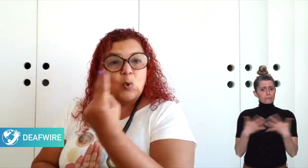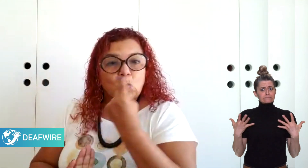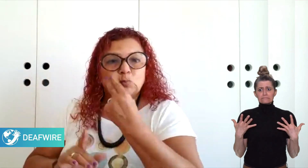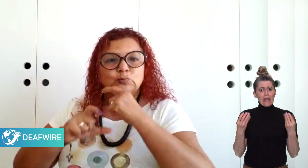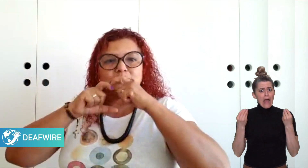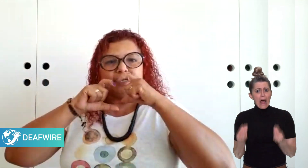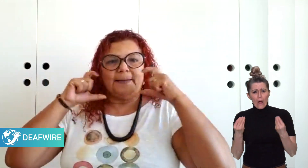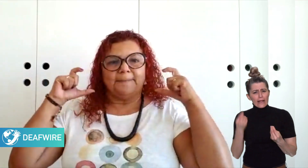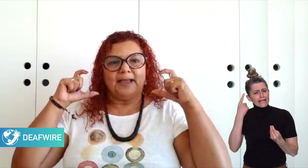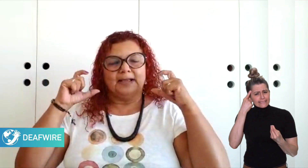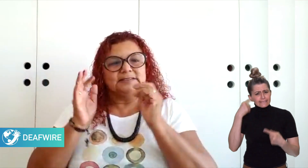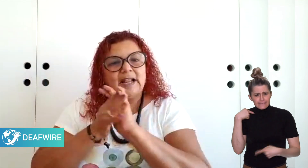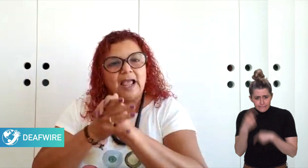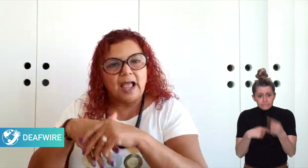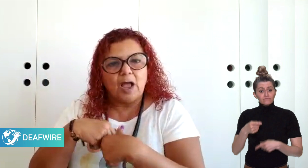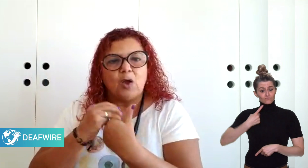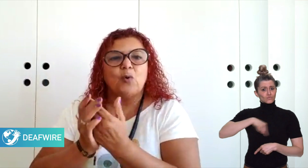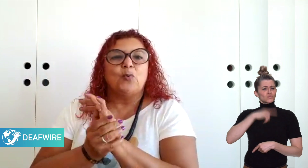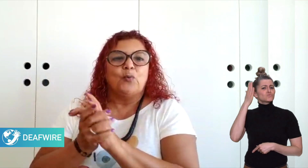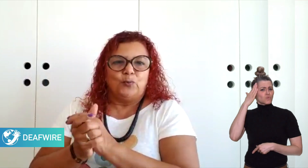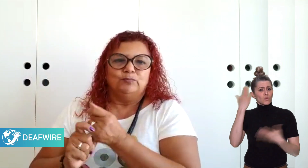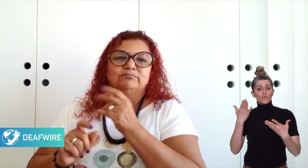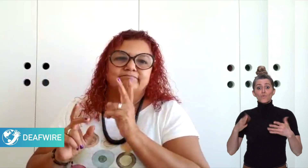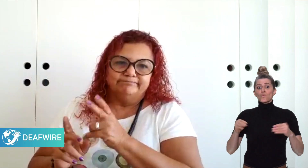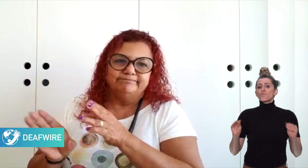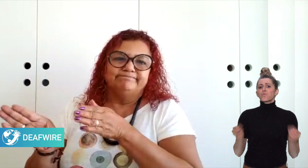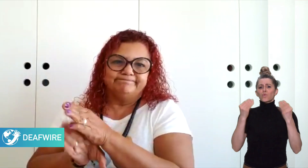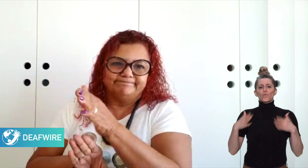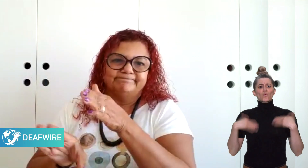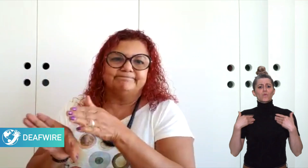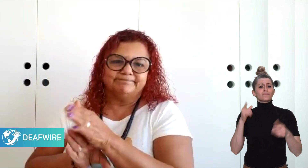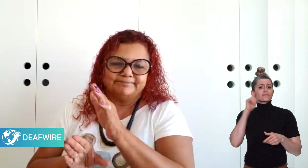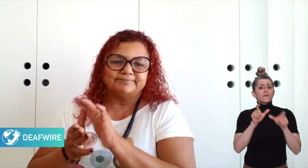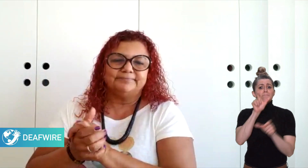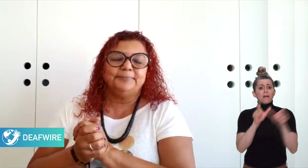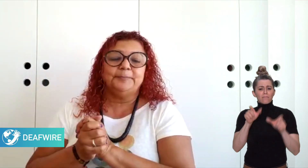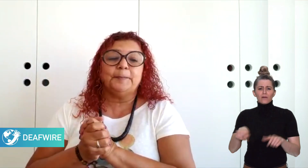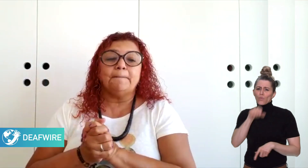hands regularly. We’ve had to come up with ideas for what